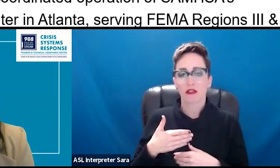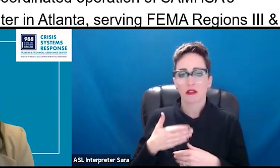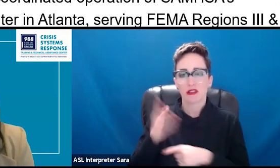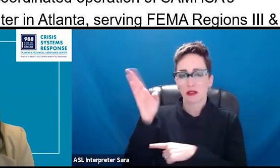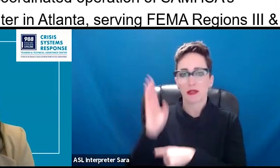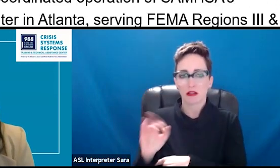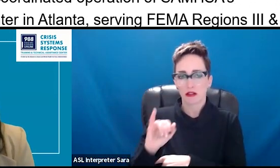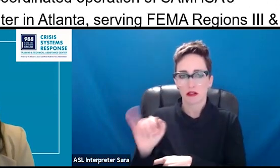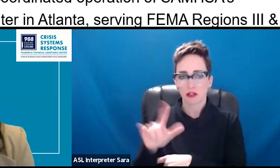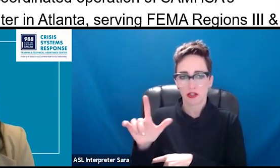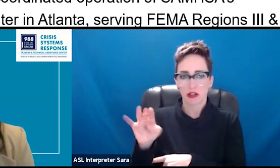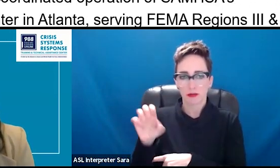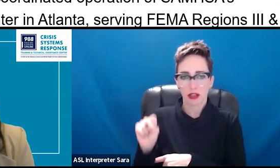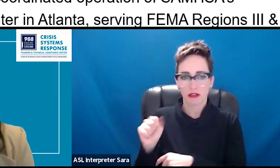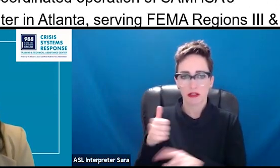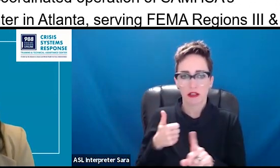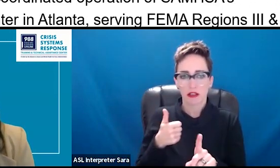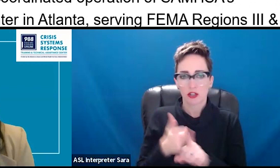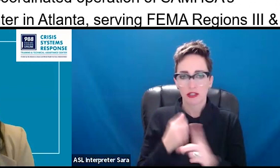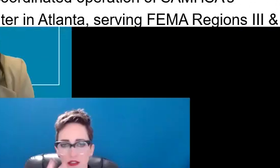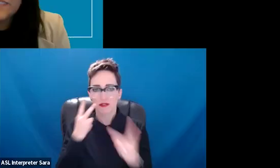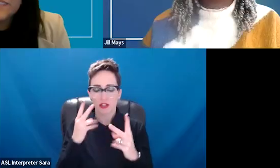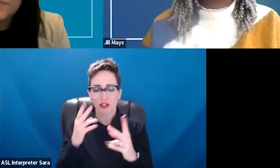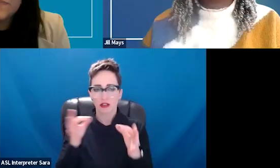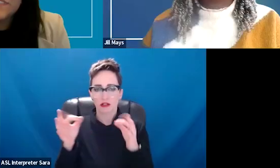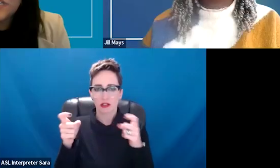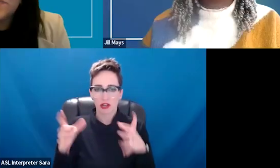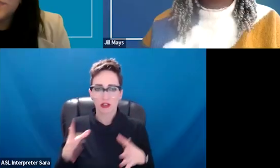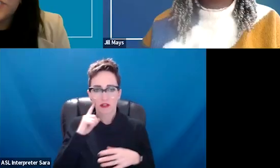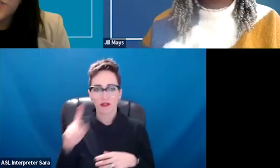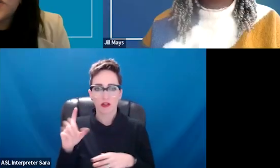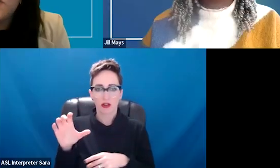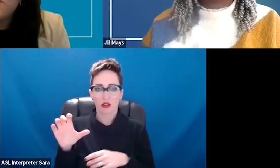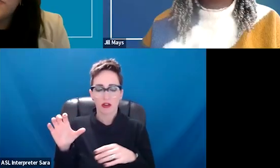Jill serves as Division Director for Crisis System Transformation for